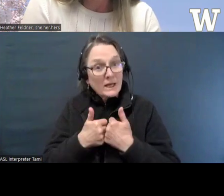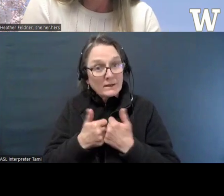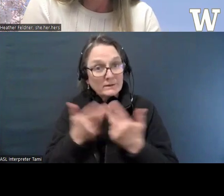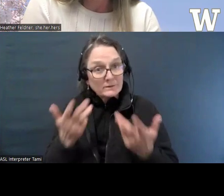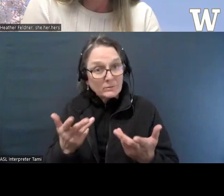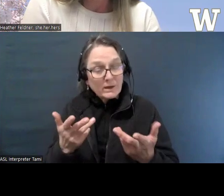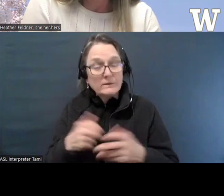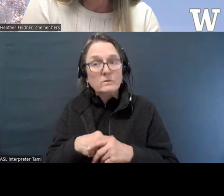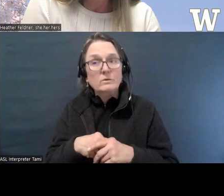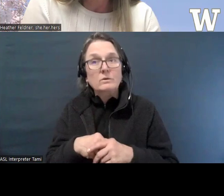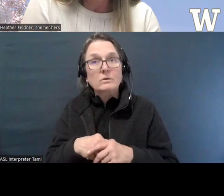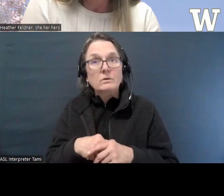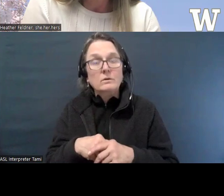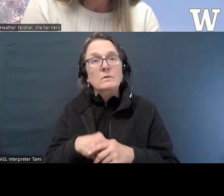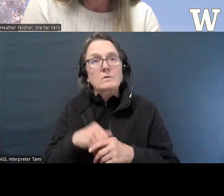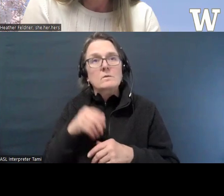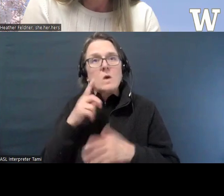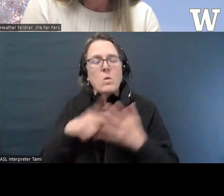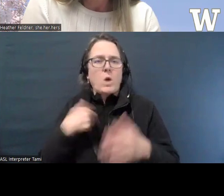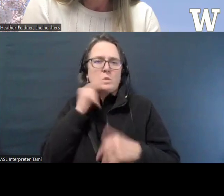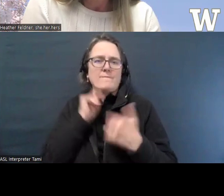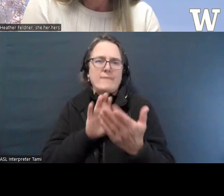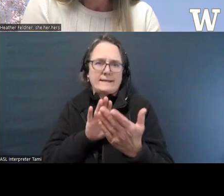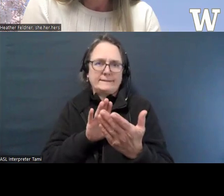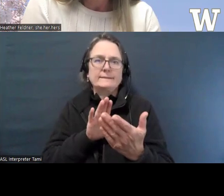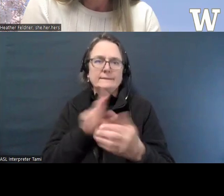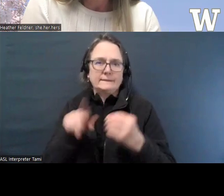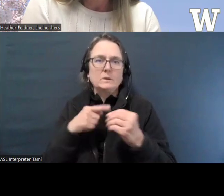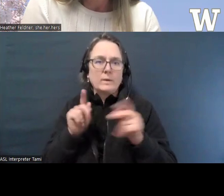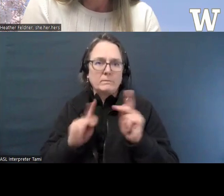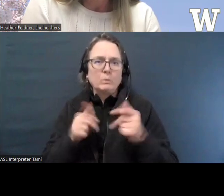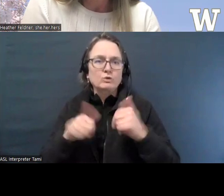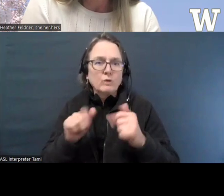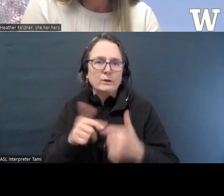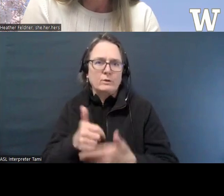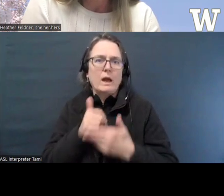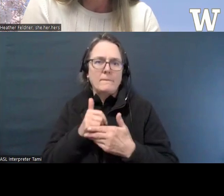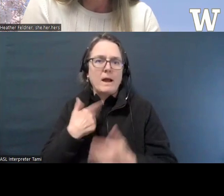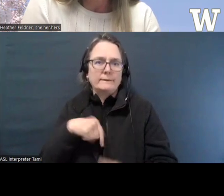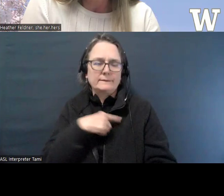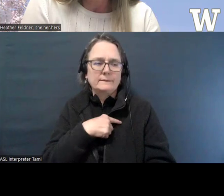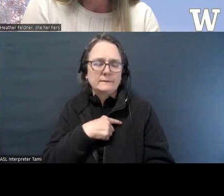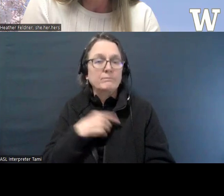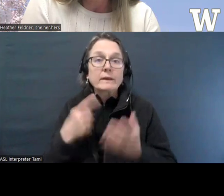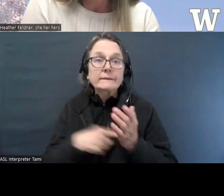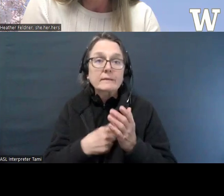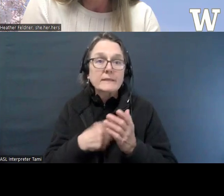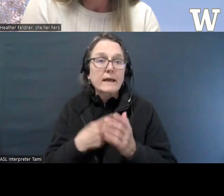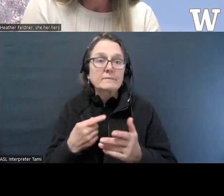when trying to help us. Sometimes they may not even share those things because it might be very heartbreaking to us